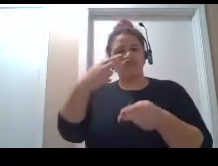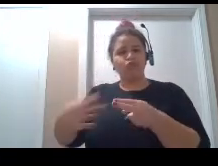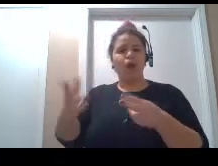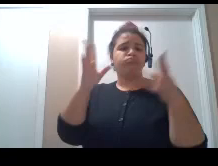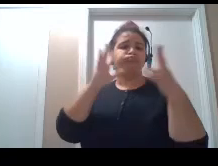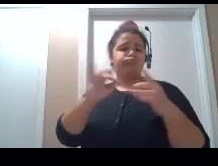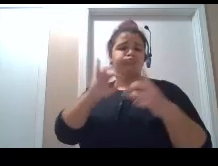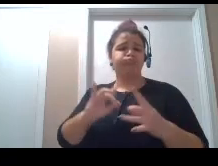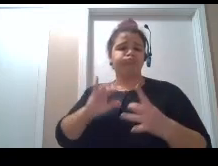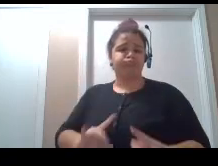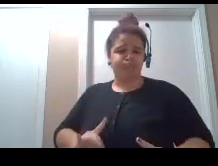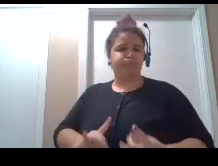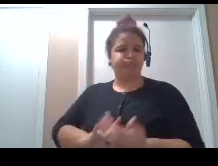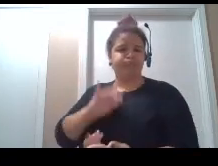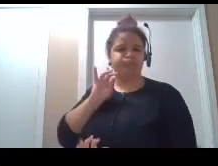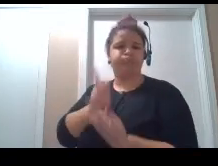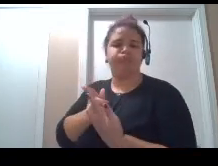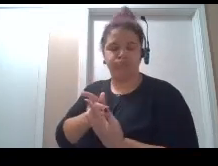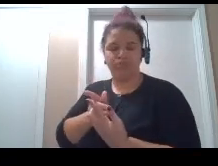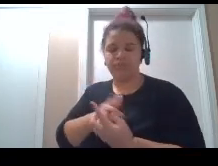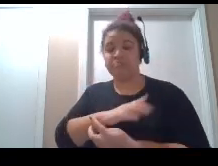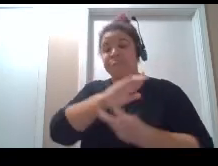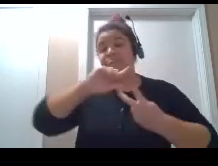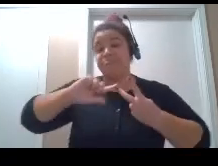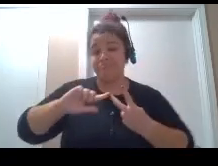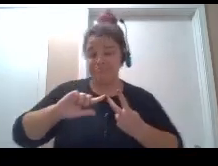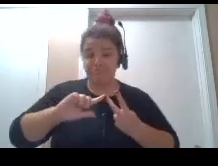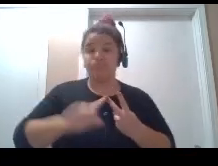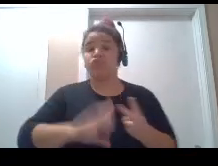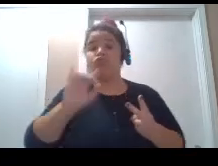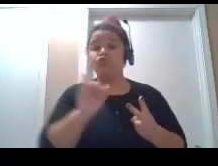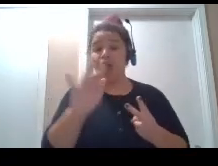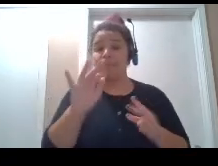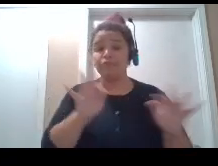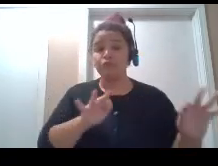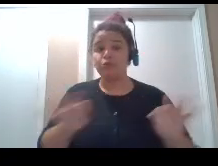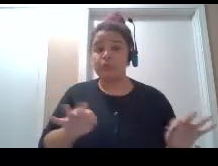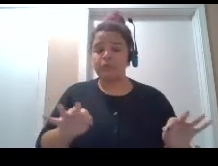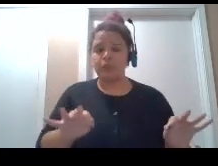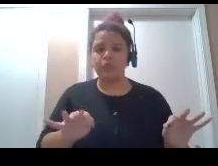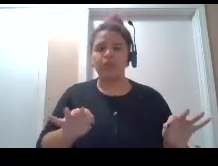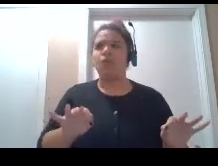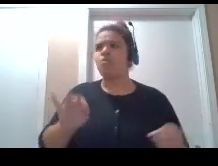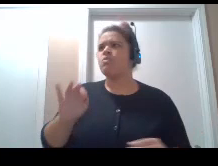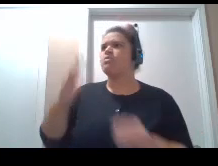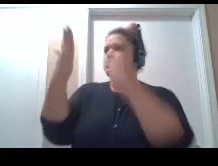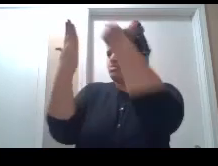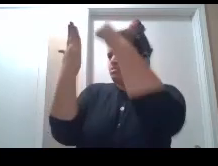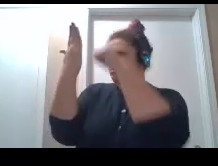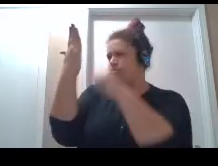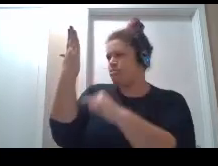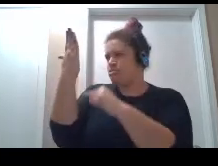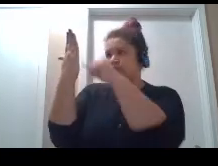Next, review the job description to determine the skills needed to be successful in that position,